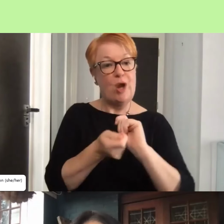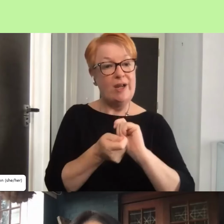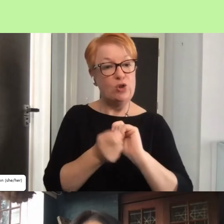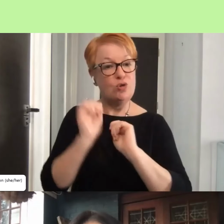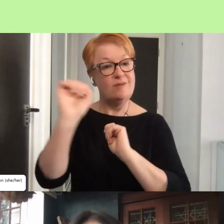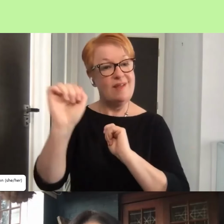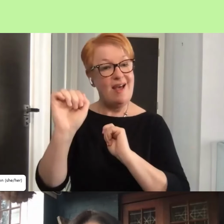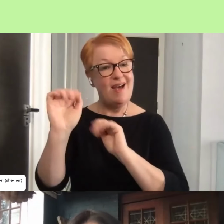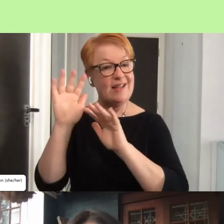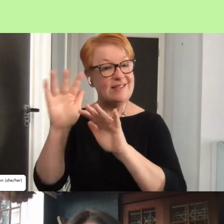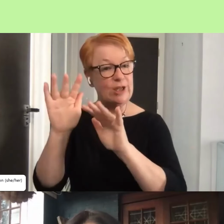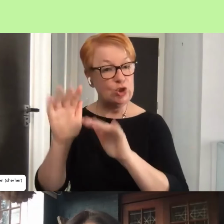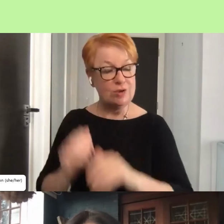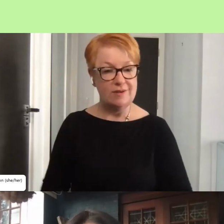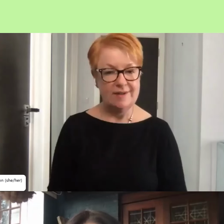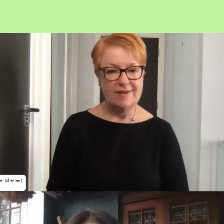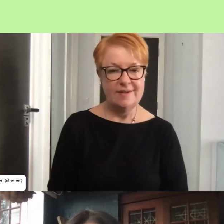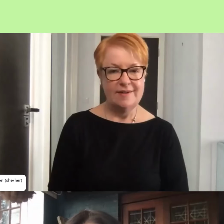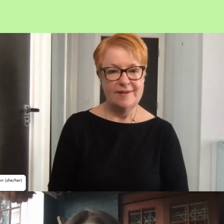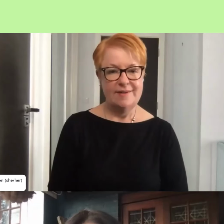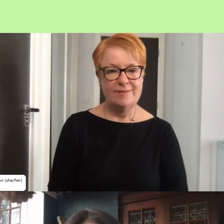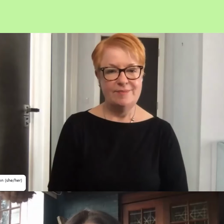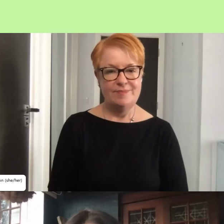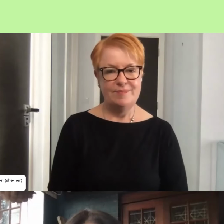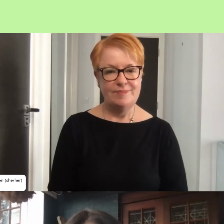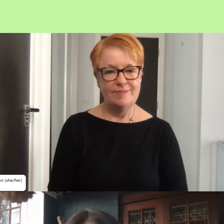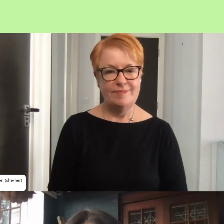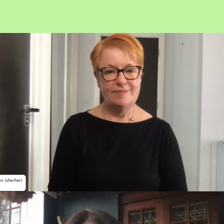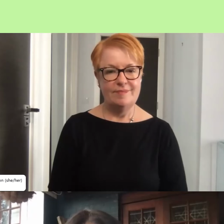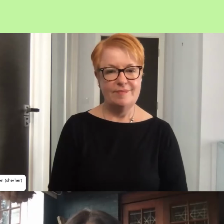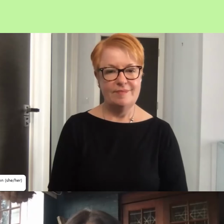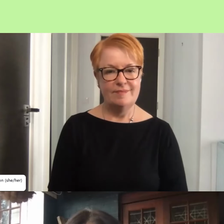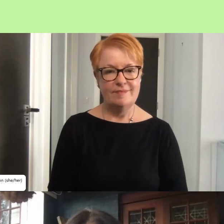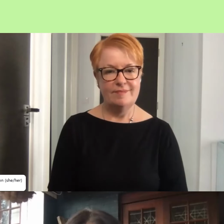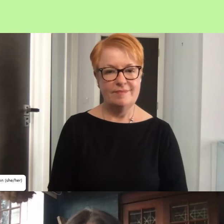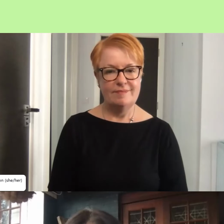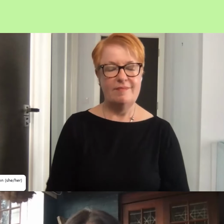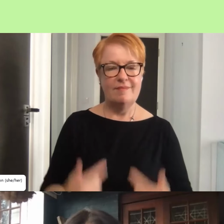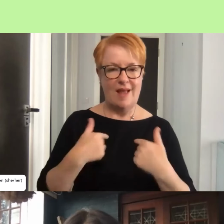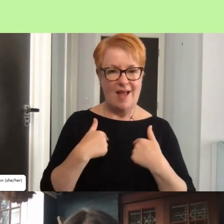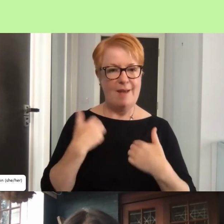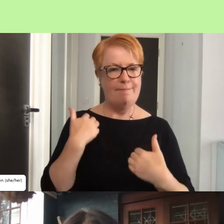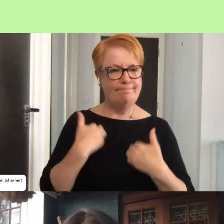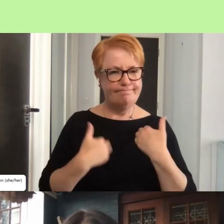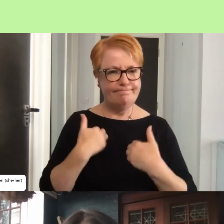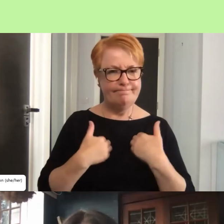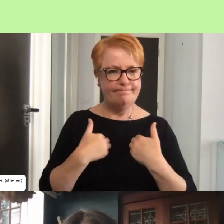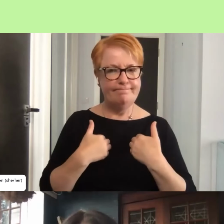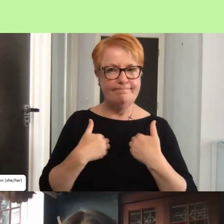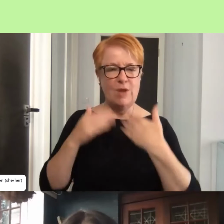So I'm super in, I mean, I'm very, very now interested in renegotiating and redirecting attention.